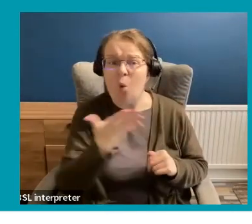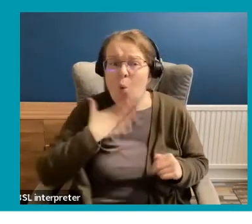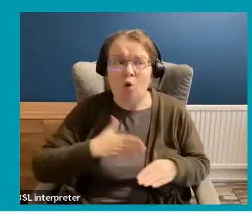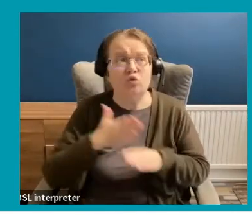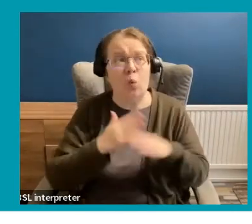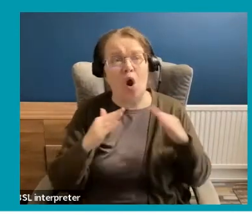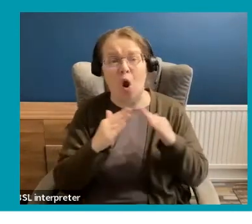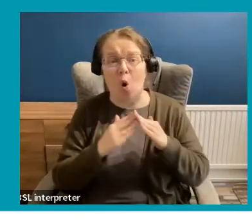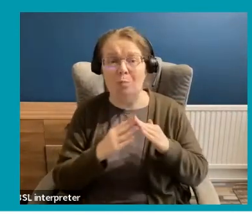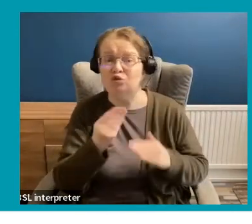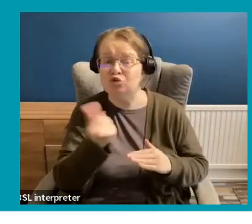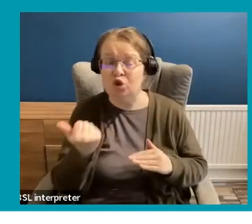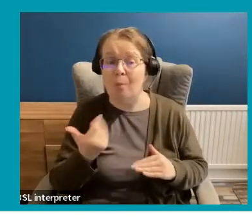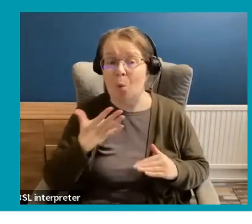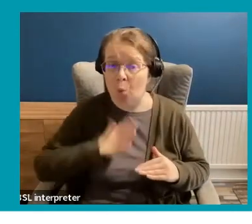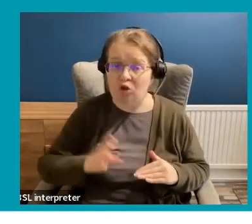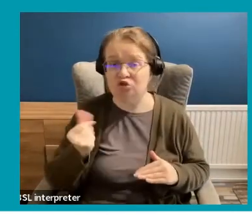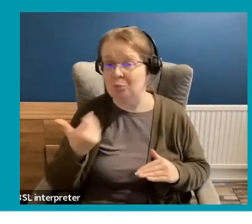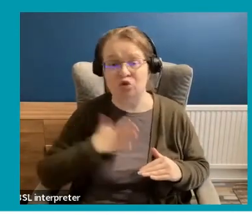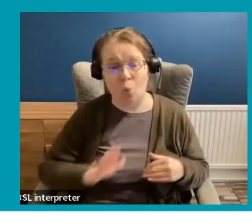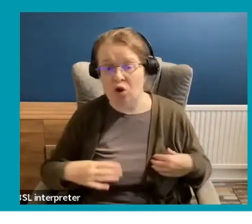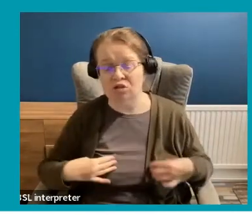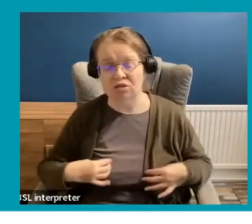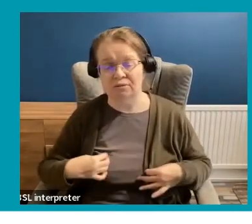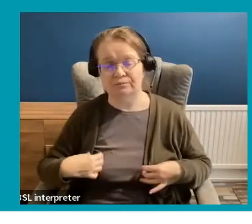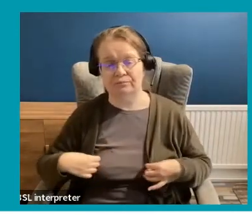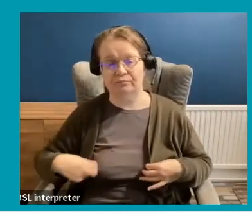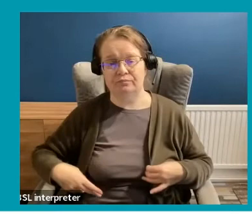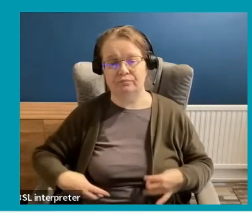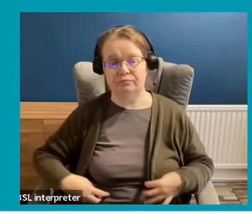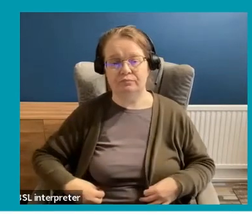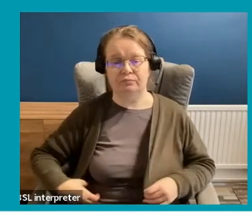Or we have to remember also not everybody can work from home.